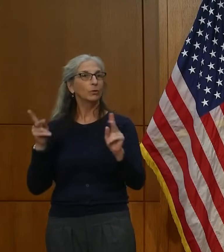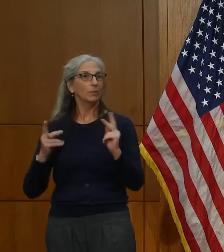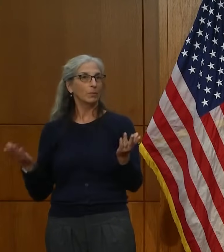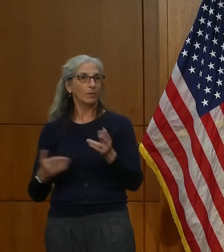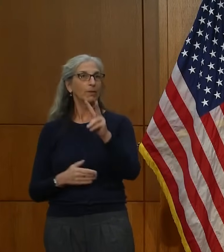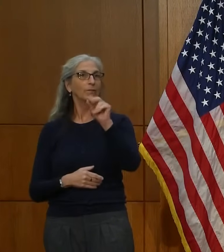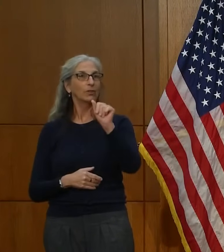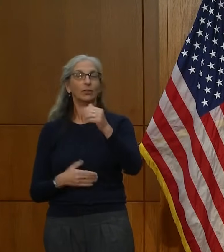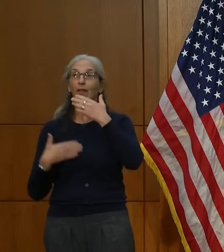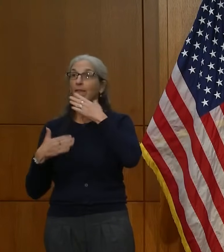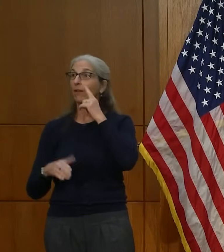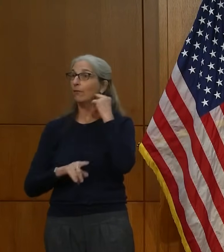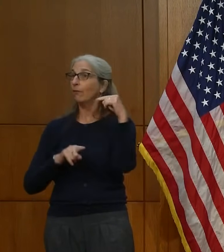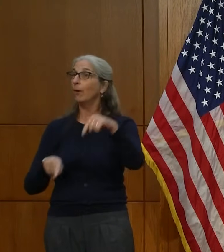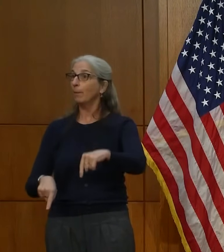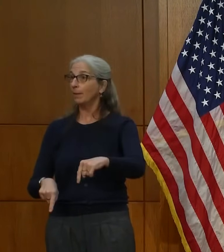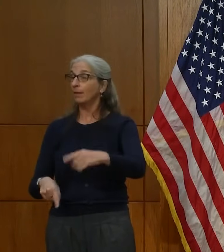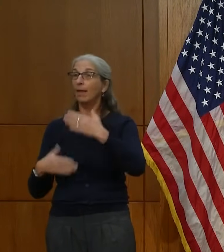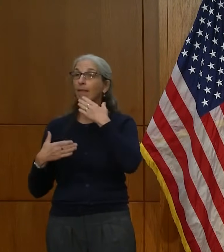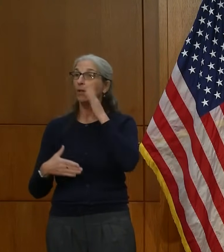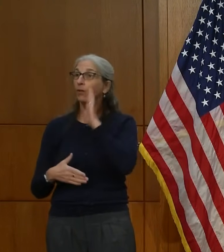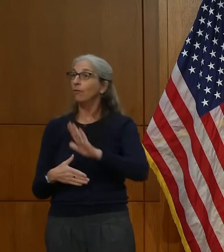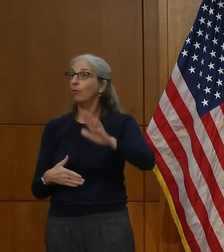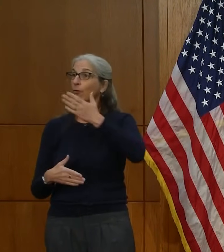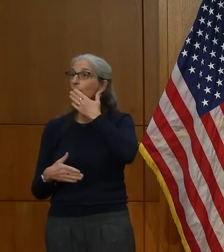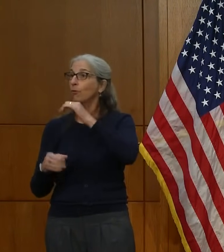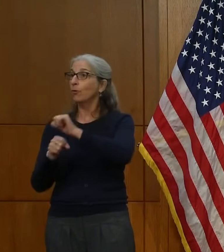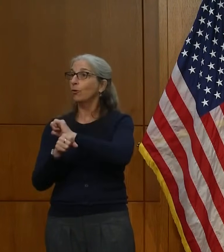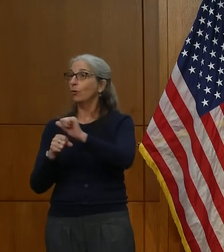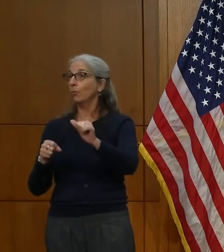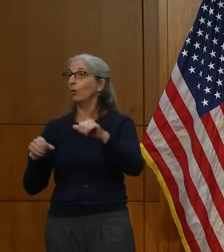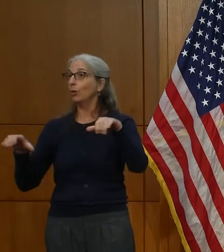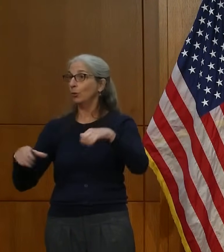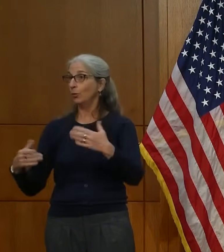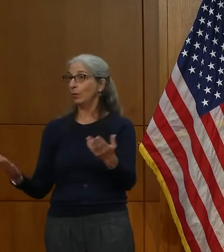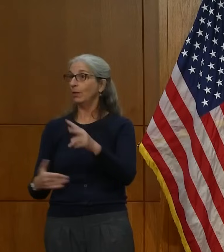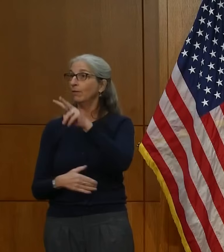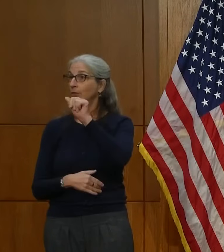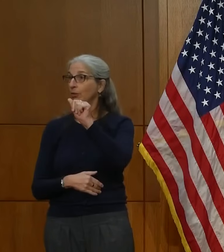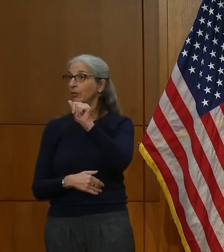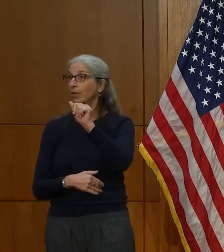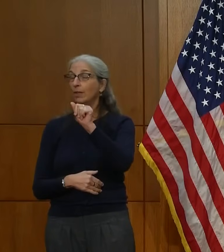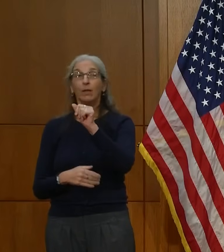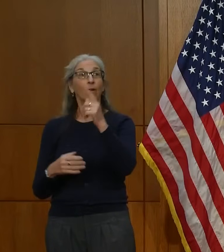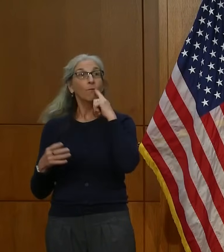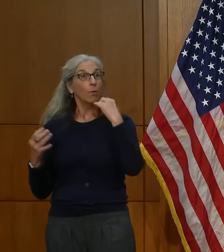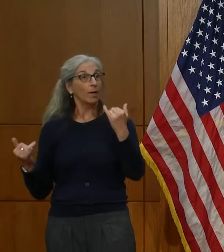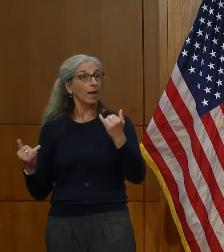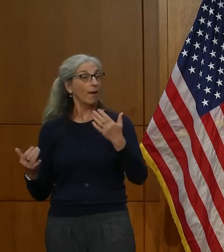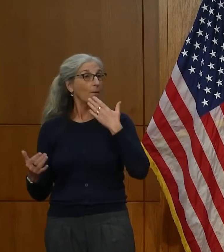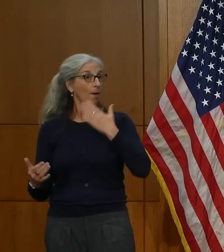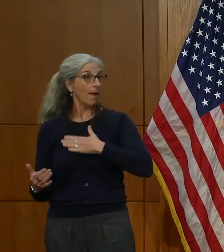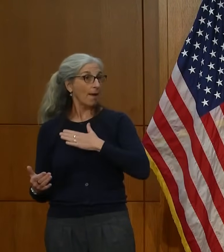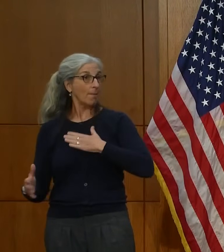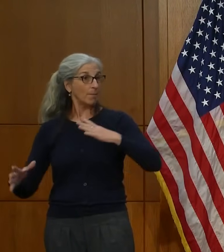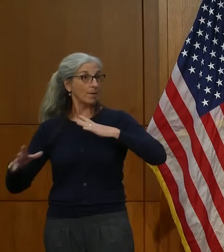GETTING ACCURATE AND UP TO DATE INFORMATION TO OUR VIRGINIANS. SO WE REALLY APPRECIATE YOU ALL BEING HERE AND ALL THE GOOD WORK THAT YOU DO FOR THE